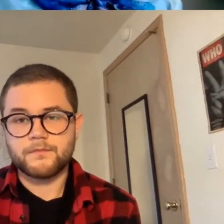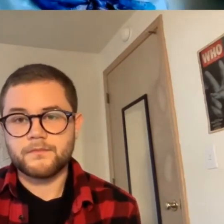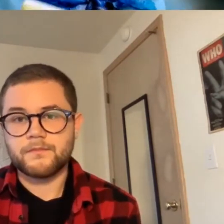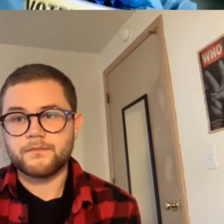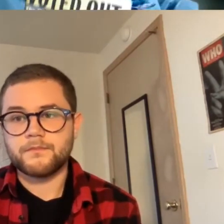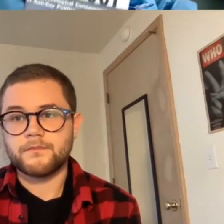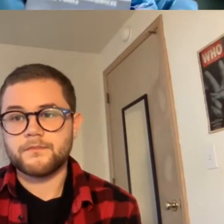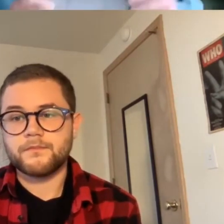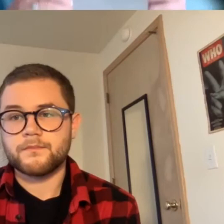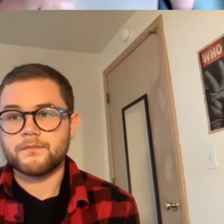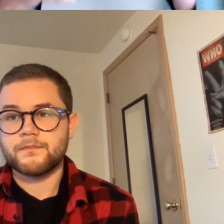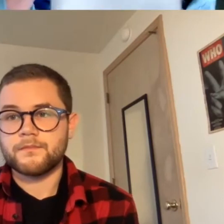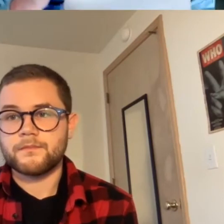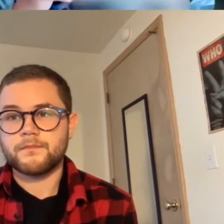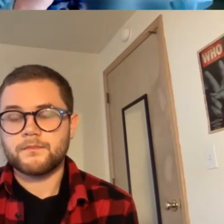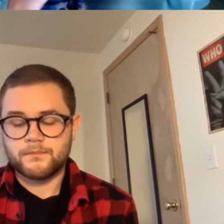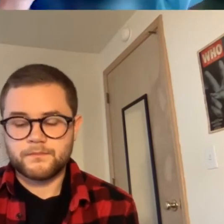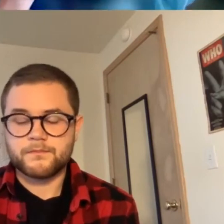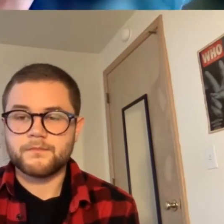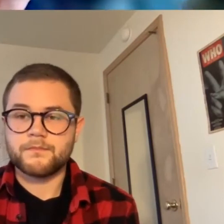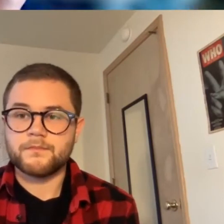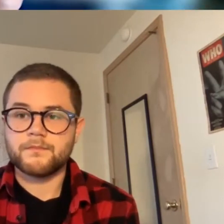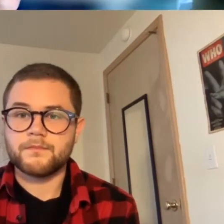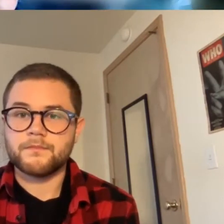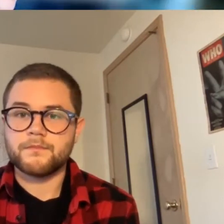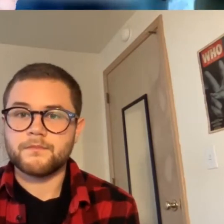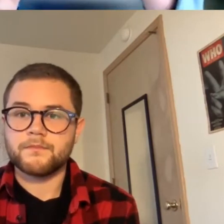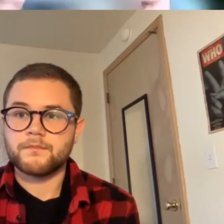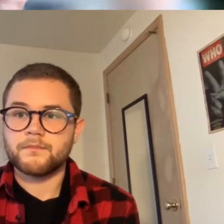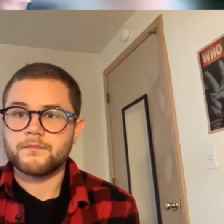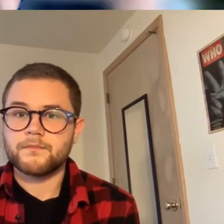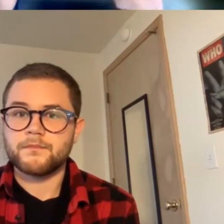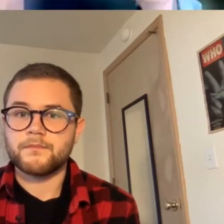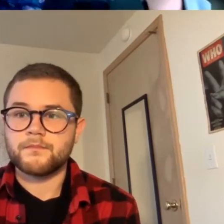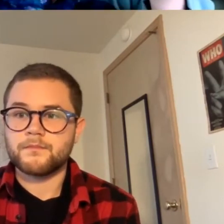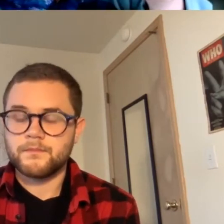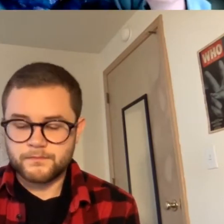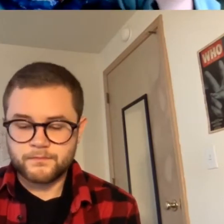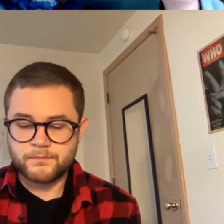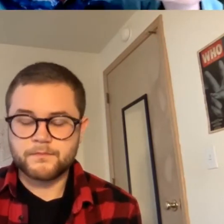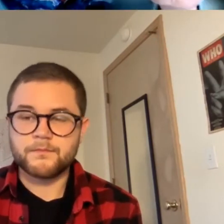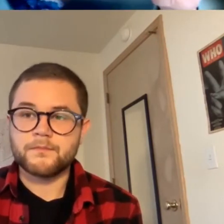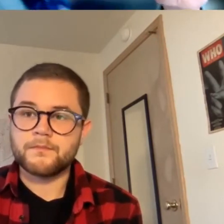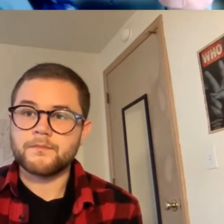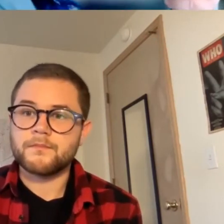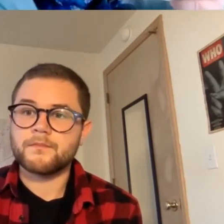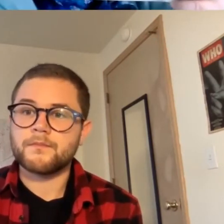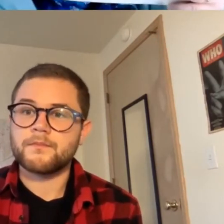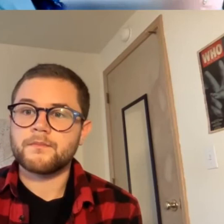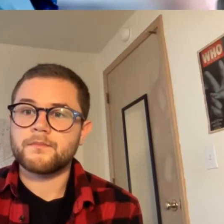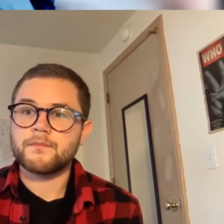Also I hate doing this because I often get it wrong. And my. - Loree, move it back